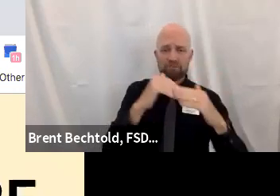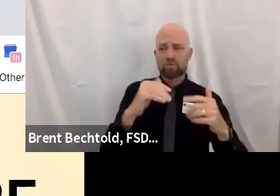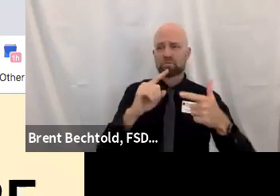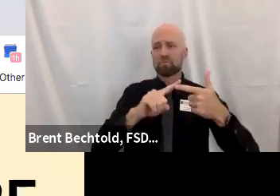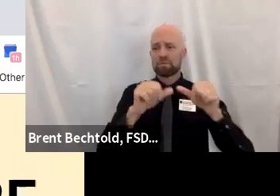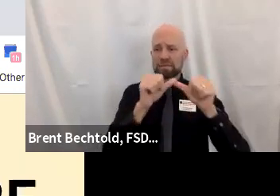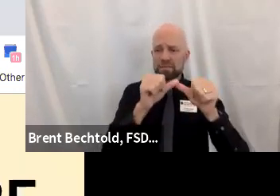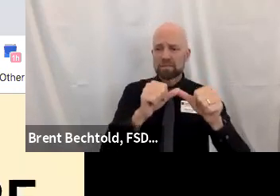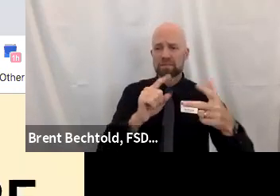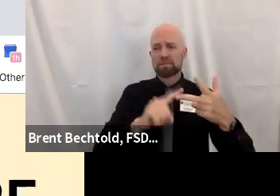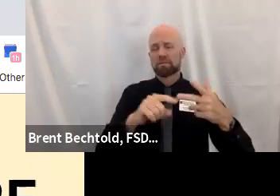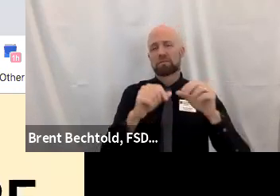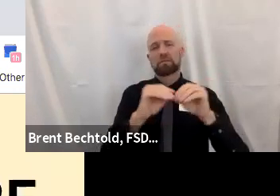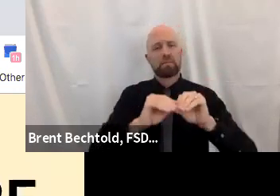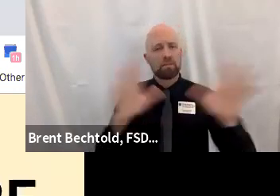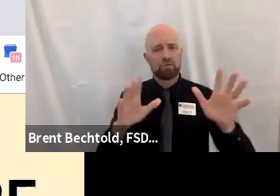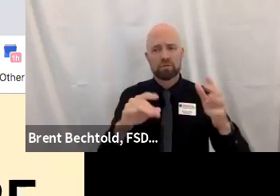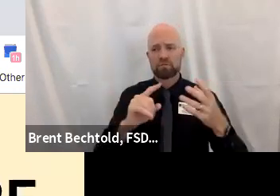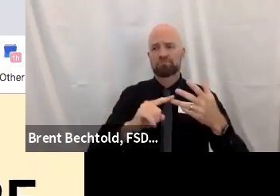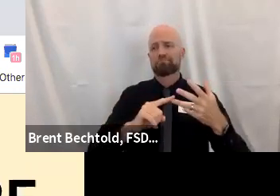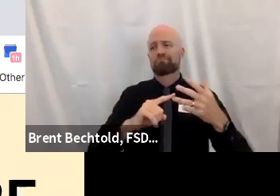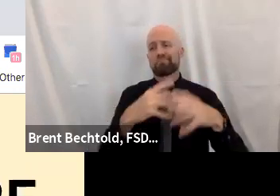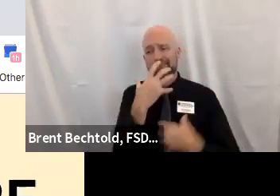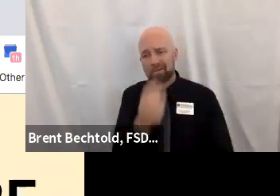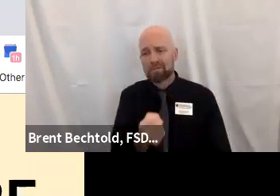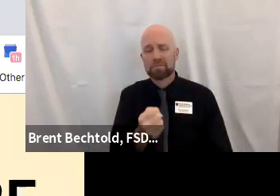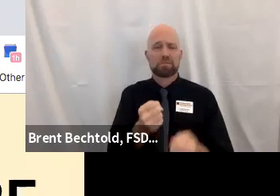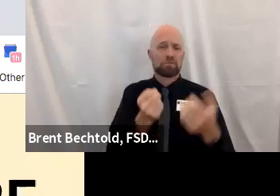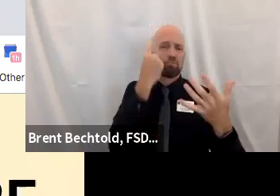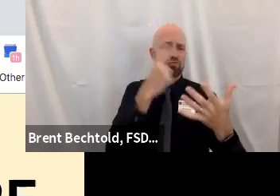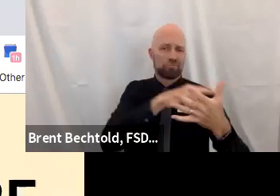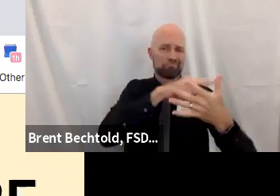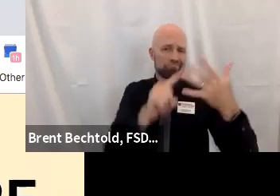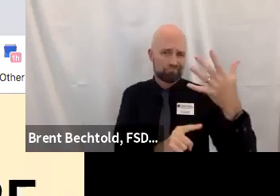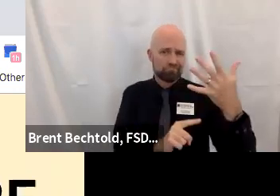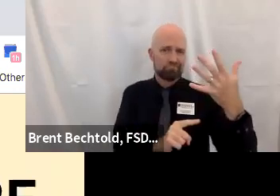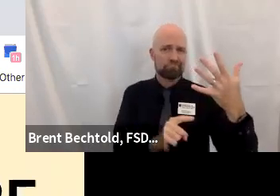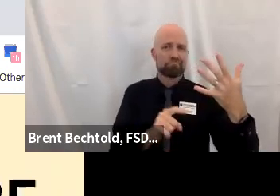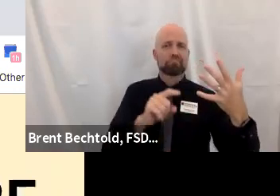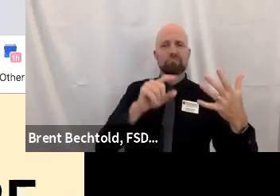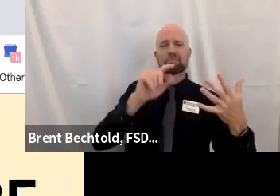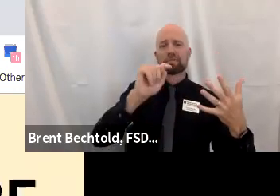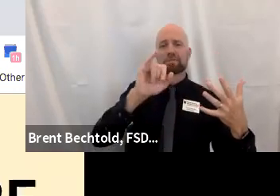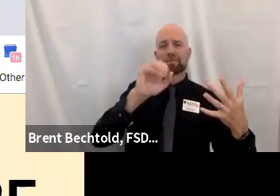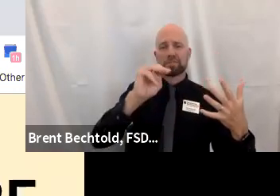They're comfort, consistency, clarity, confidence, and comprehension.